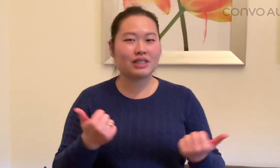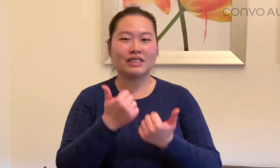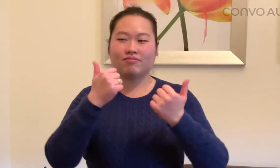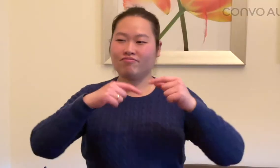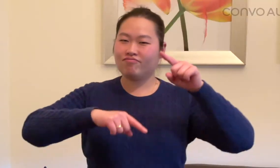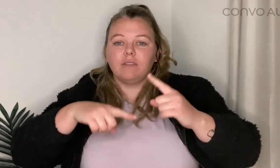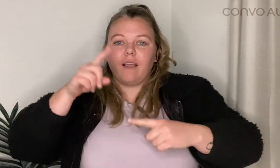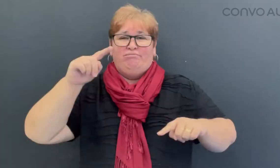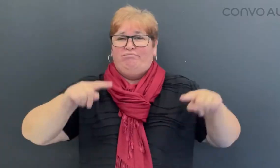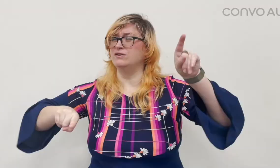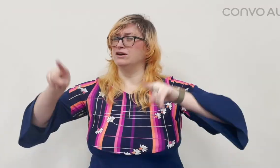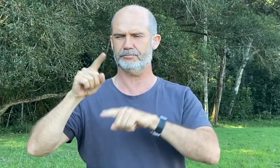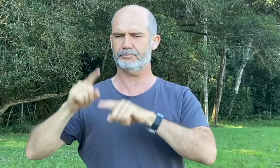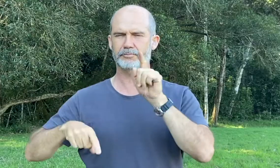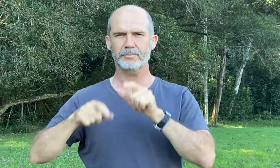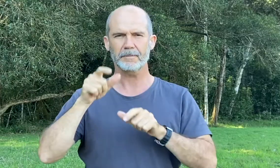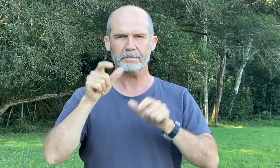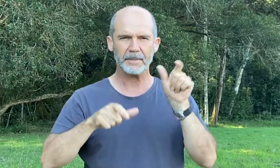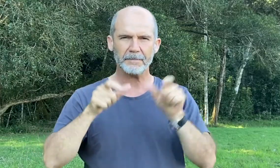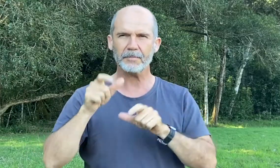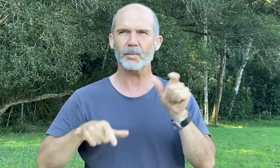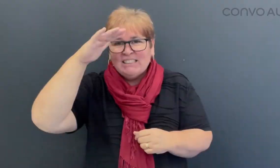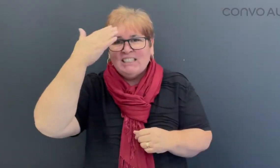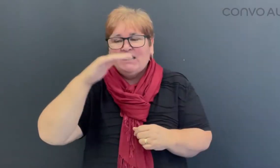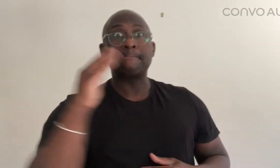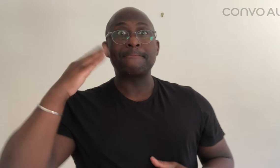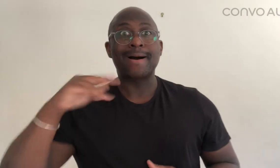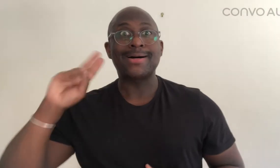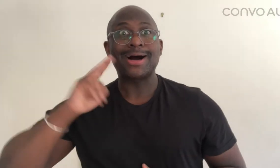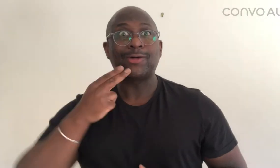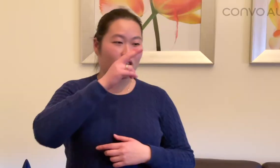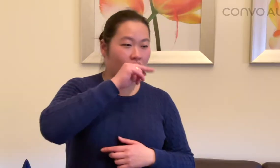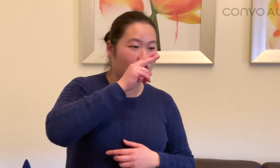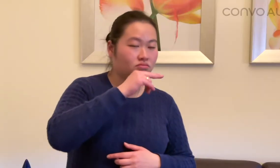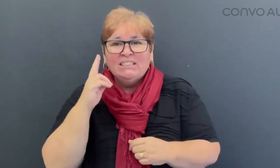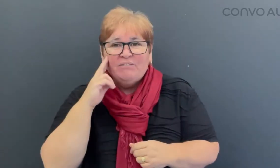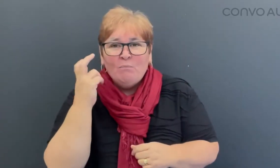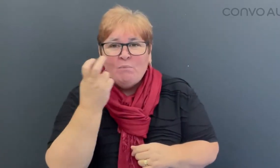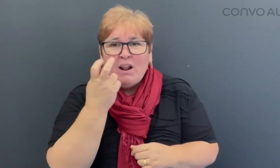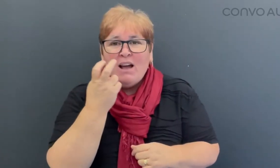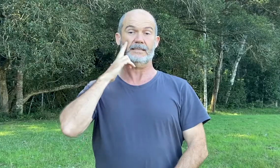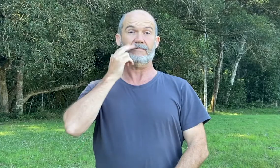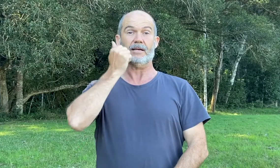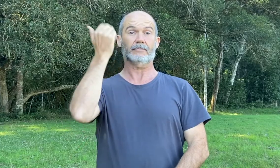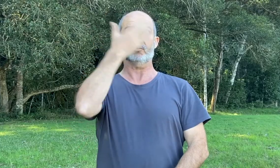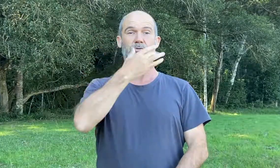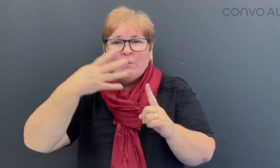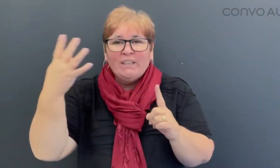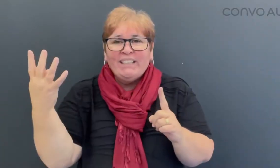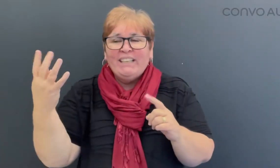Our community is diverse - we have people who are seniors, Black Deaf, youth, Deafblind, Deaf Aboriginal, Queer.